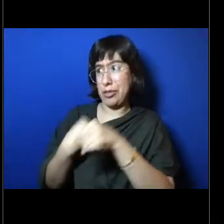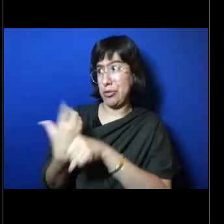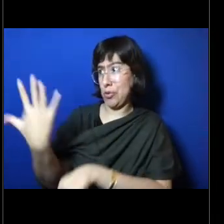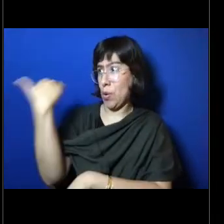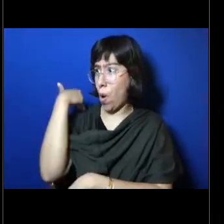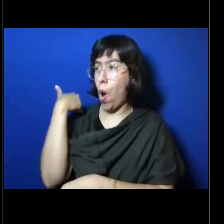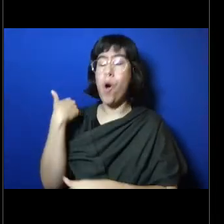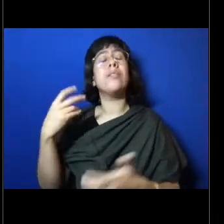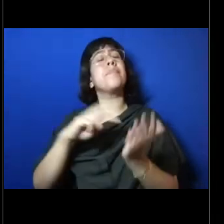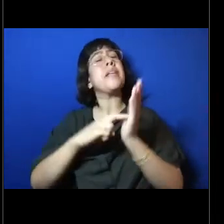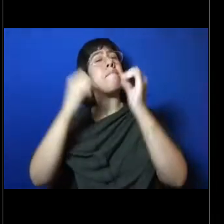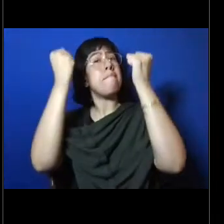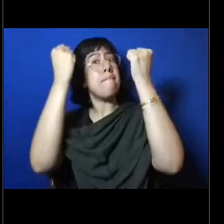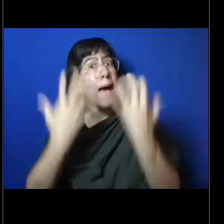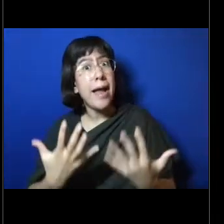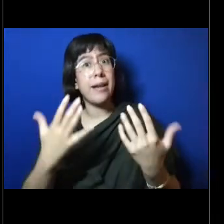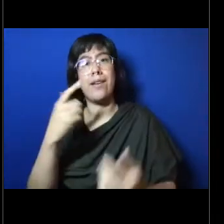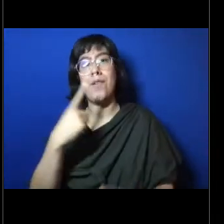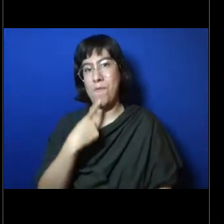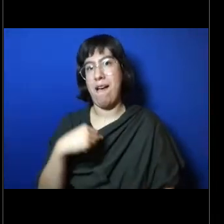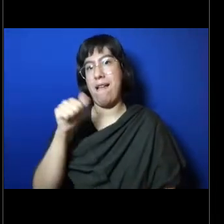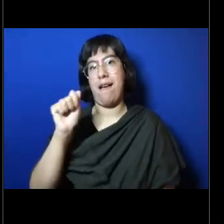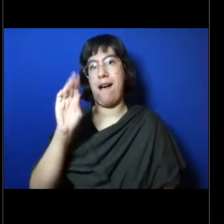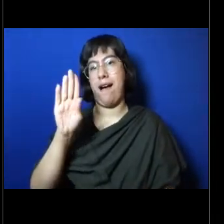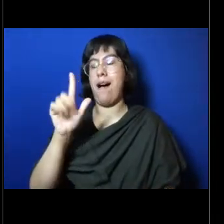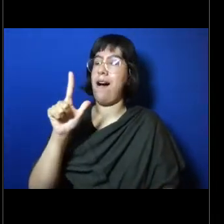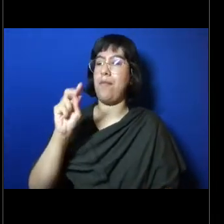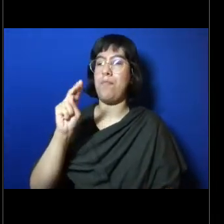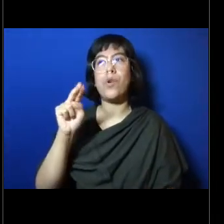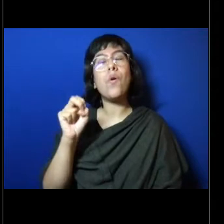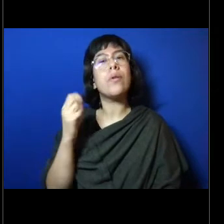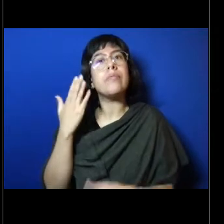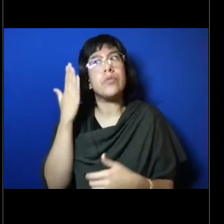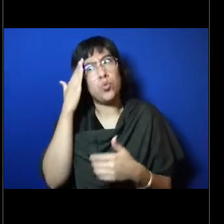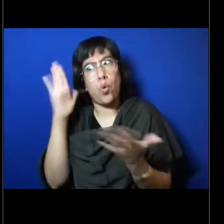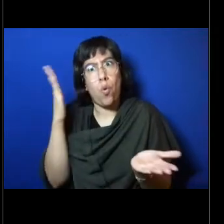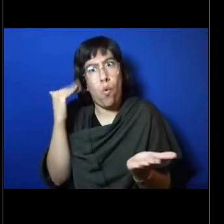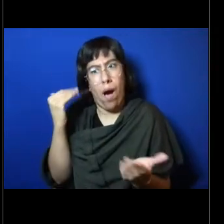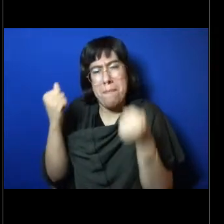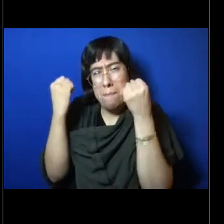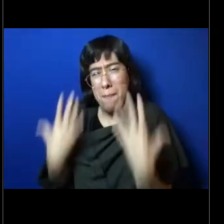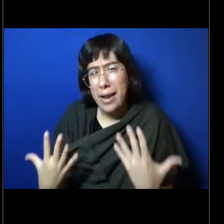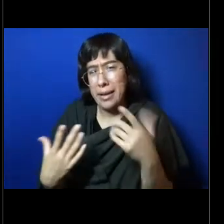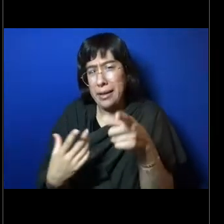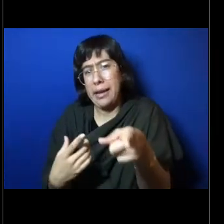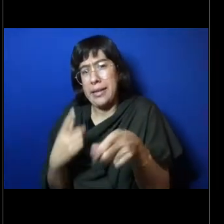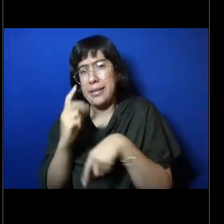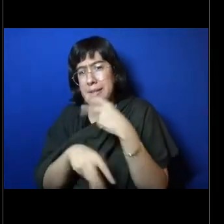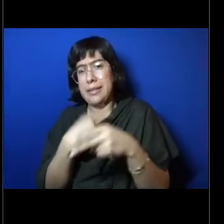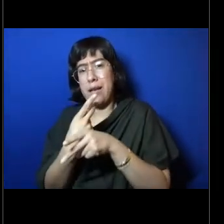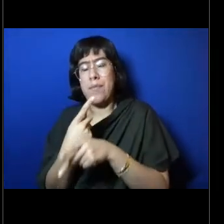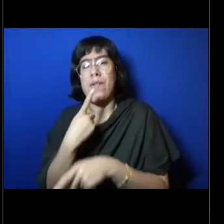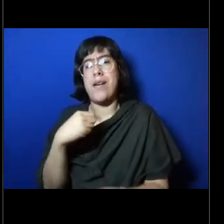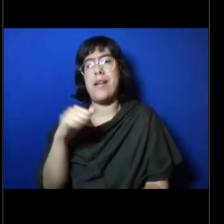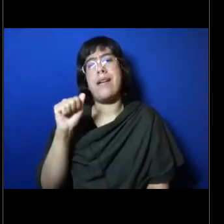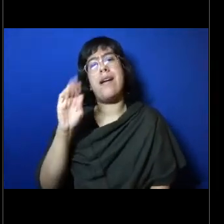and we don't know what that was. It's really fascinating. So the other thing about abalone is that they were important as a food source